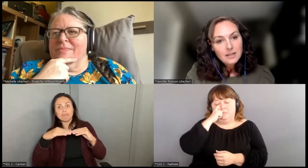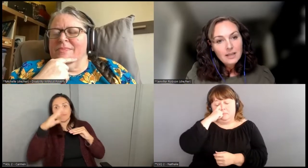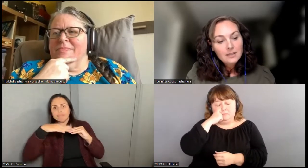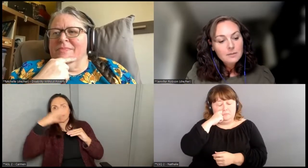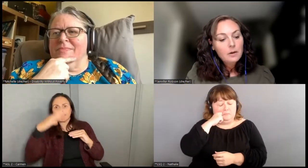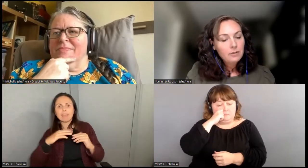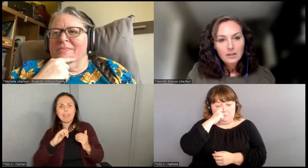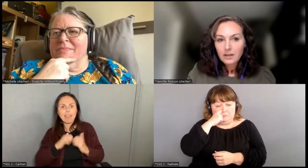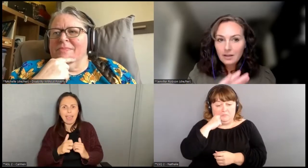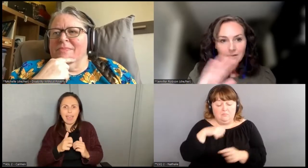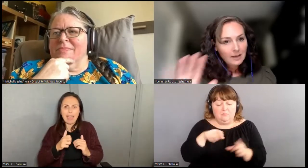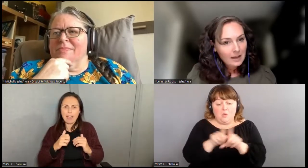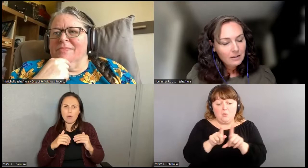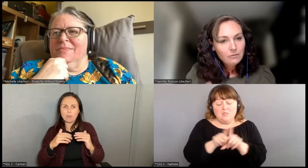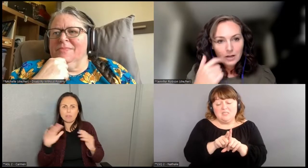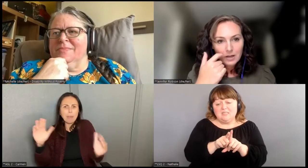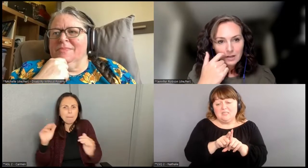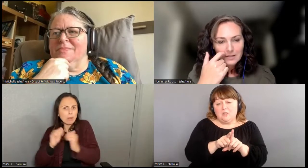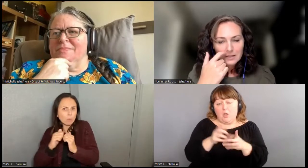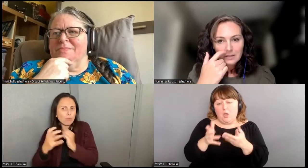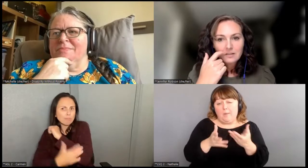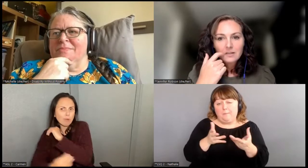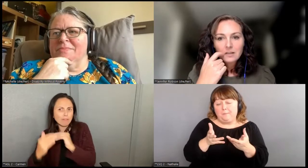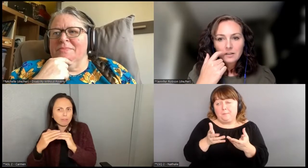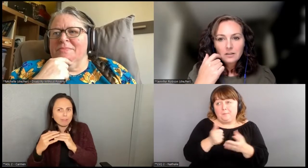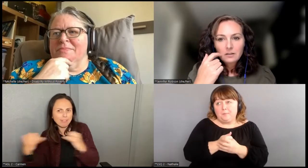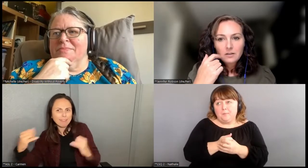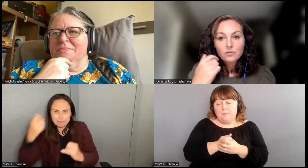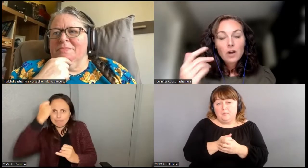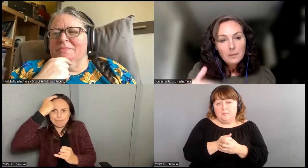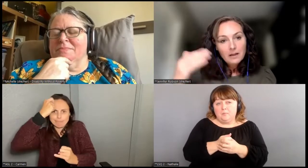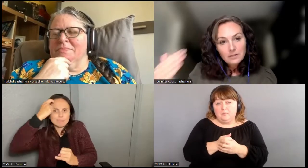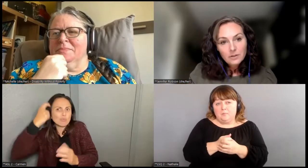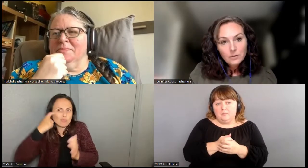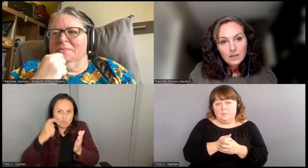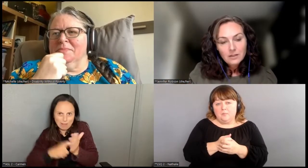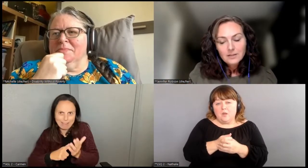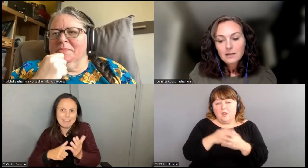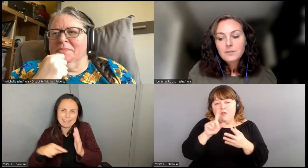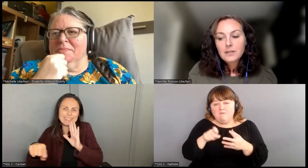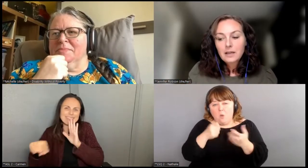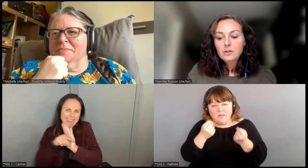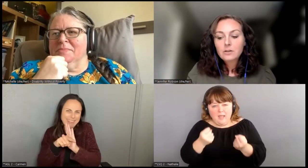AGAINST THE POVERTY LINE AND AGAIN, RECOGNIZING THAT THE DRAW BACK-S OF USING THE SAME STANDARDS,